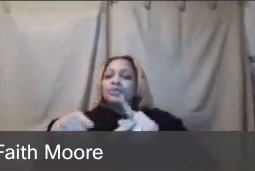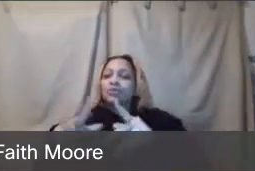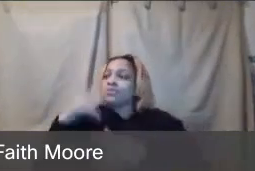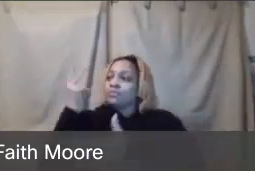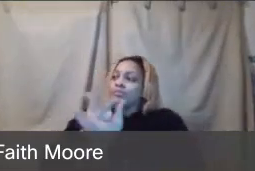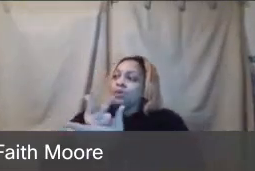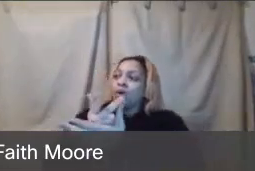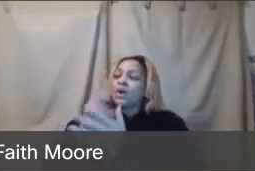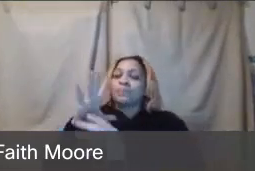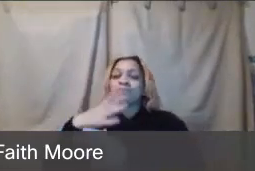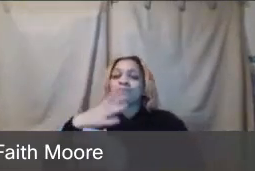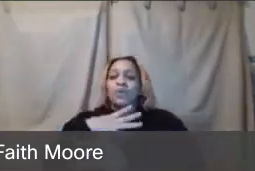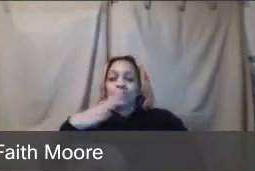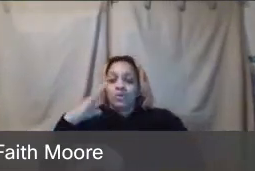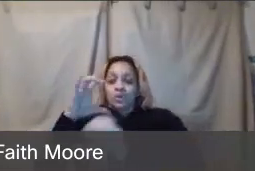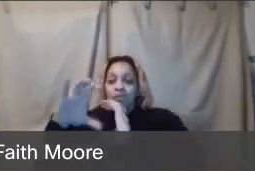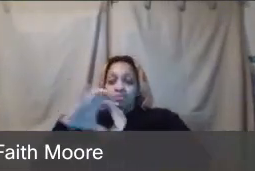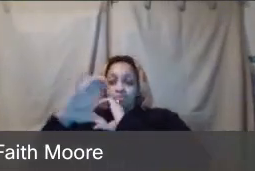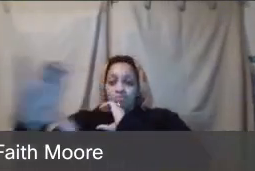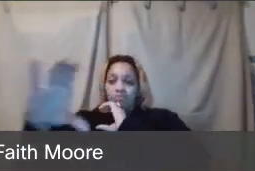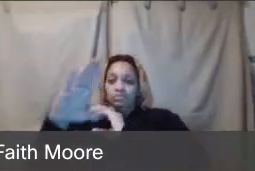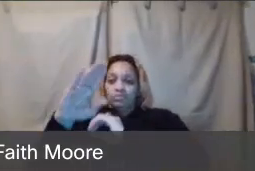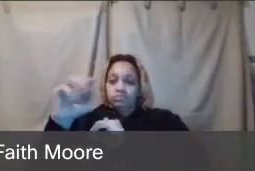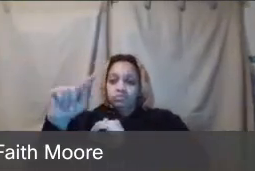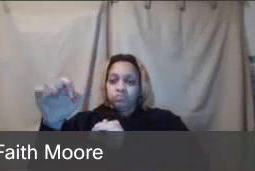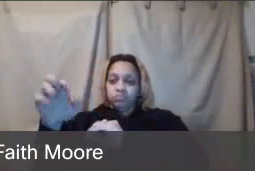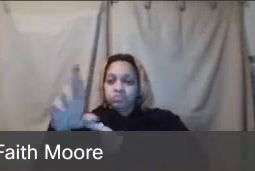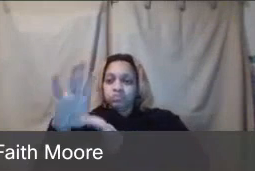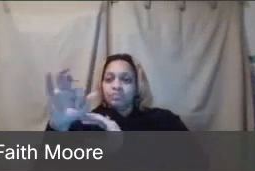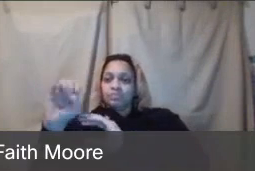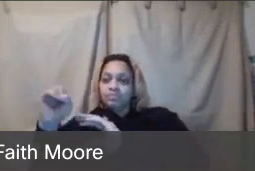In front of the White House visitors, and directly across the street from, from the sort of East street gate.